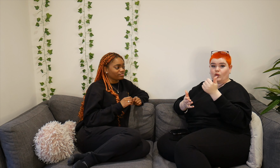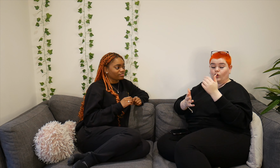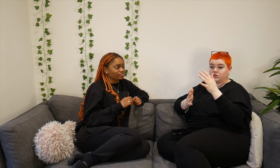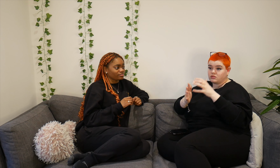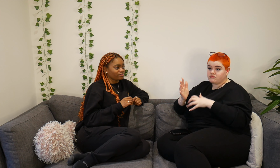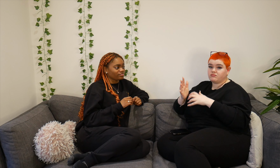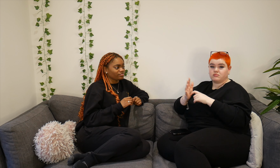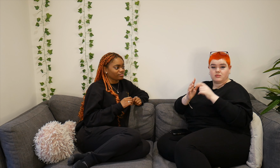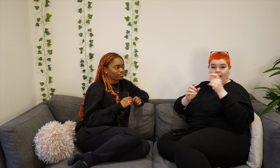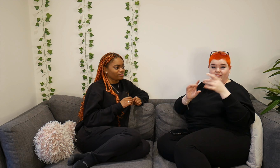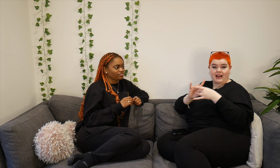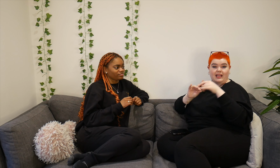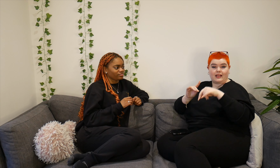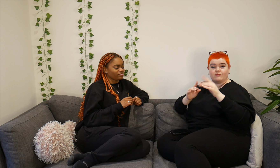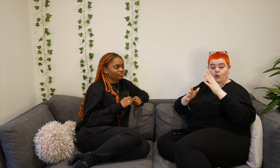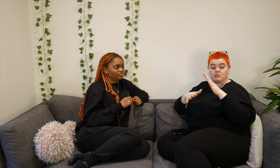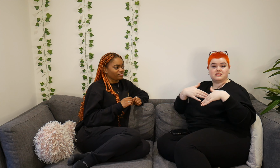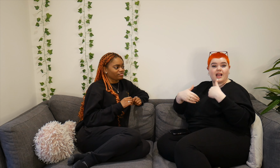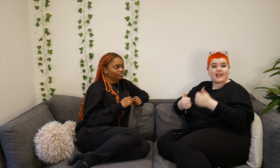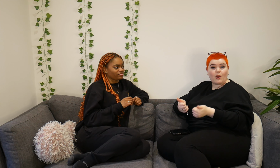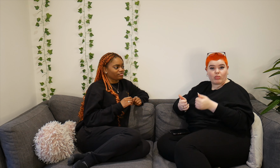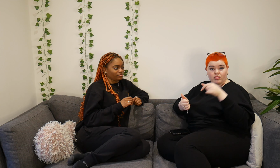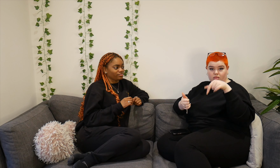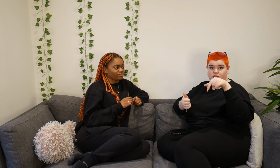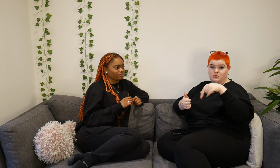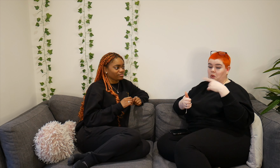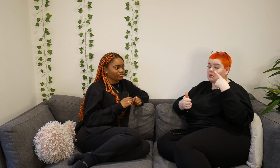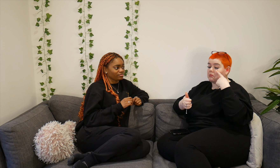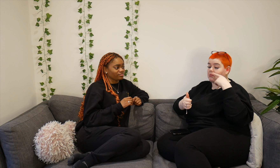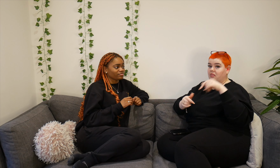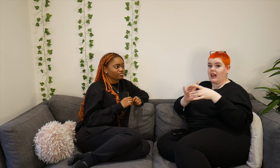So that's a really good resource, and we'll put the link in the description box,